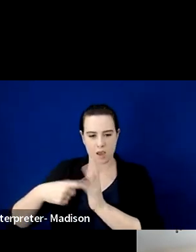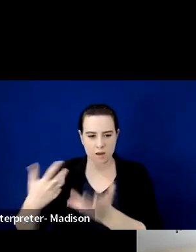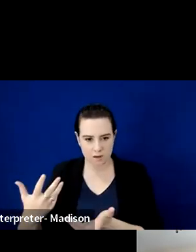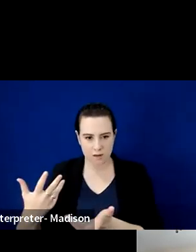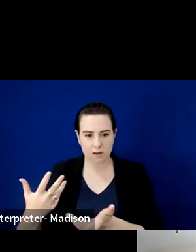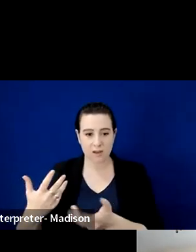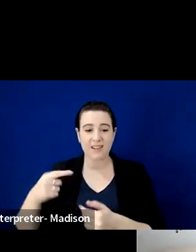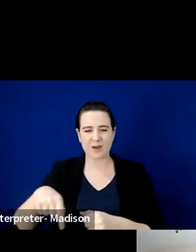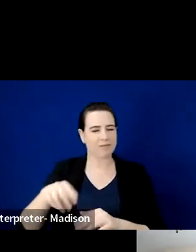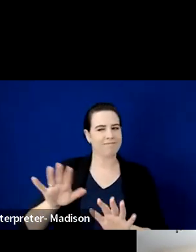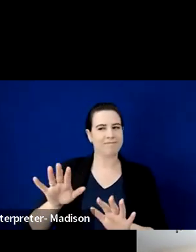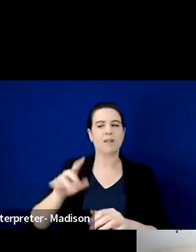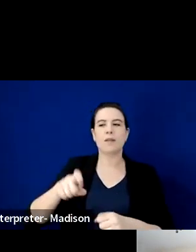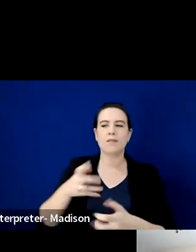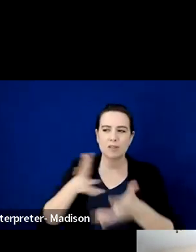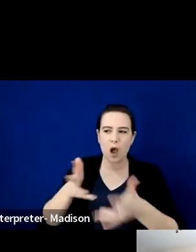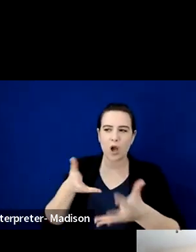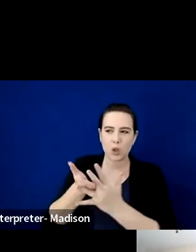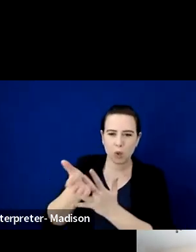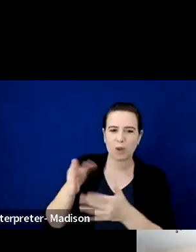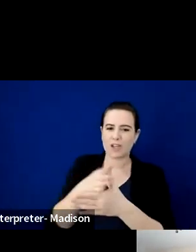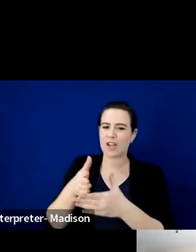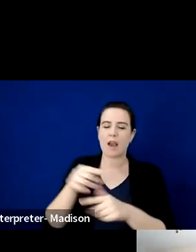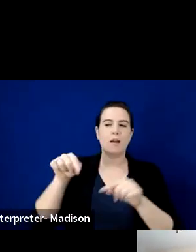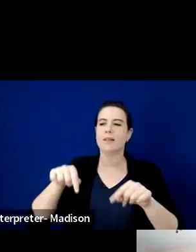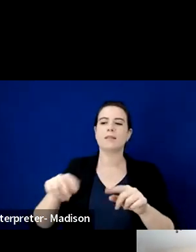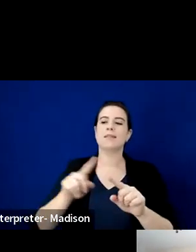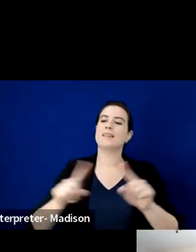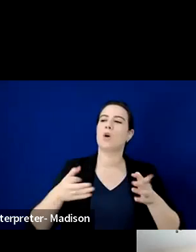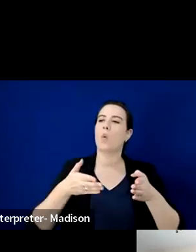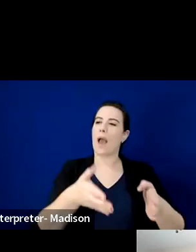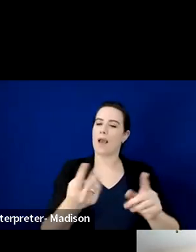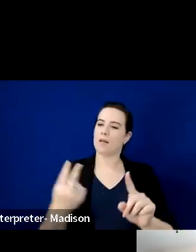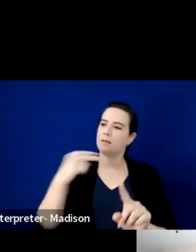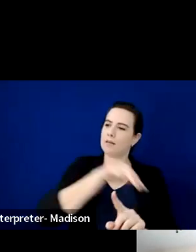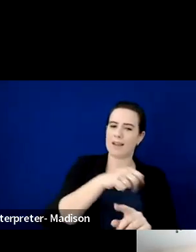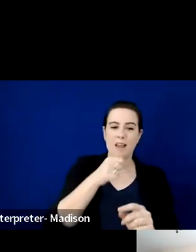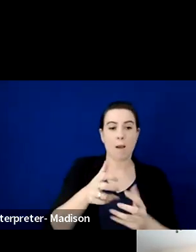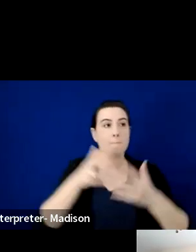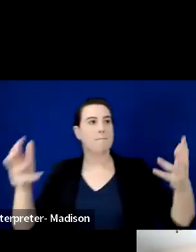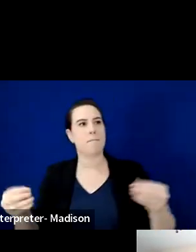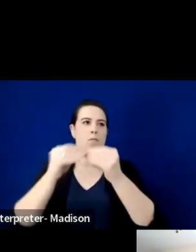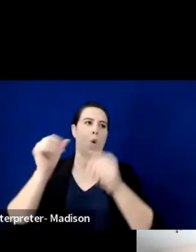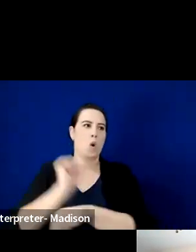The other thing that that person really often does is -- that I have observed is that they reframe disability inclusion, because that's often perceived as an add-on to the work, as an unfunded mandate.